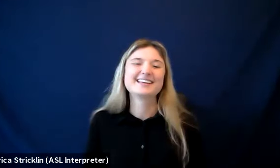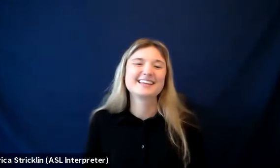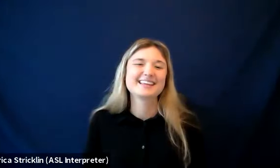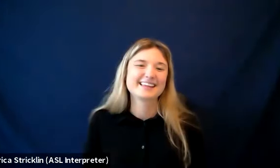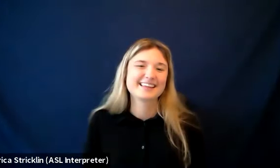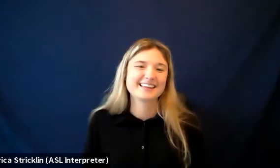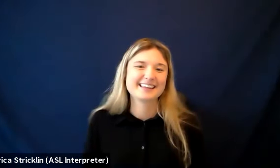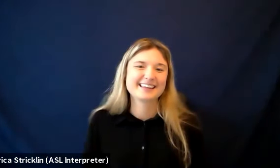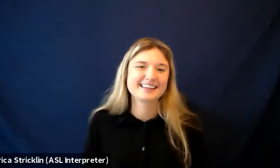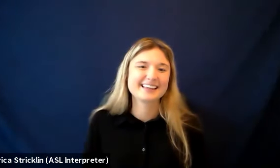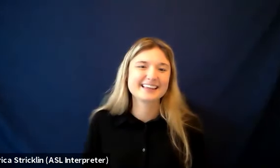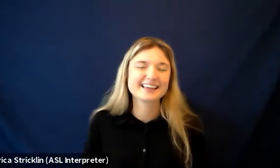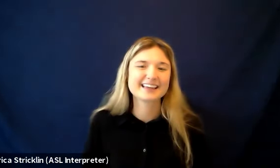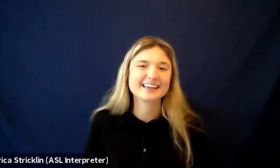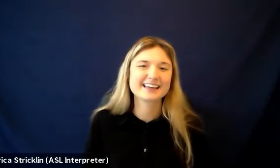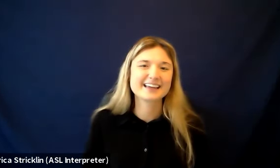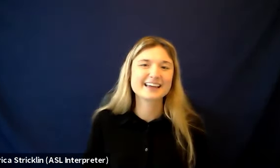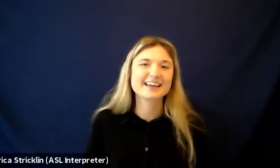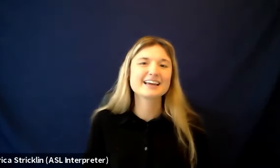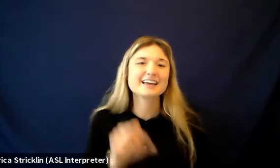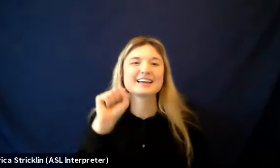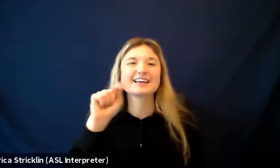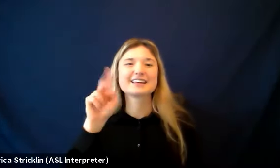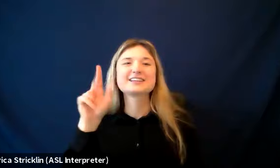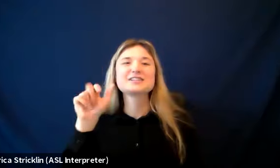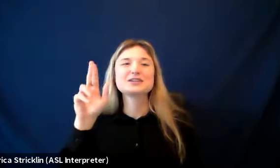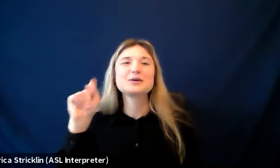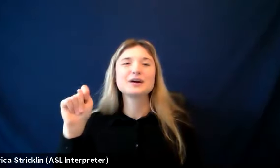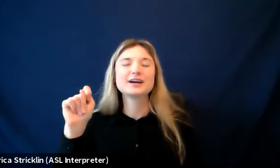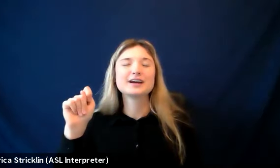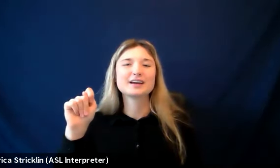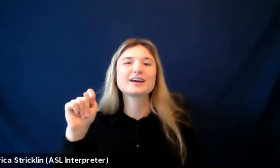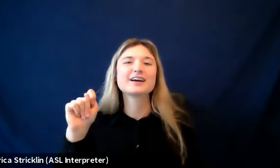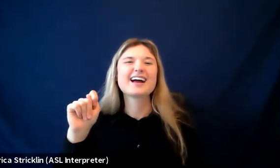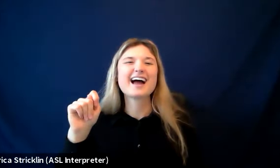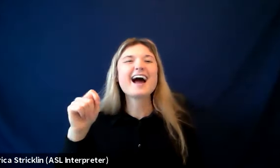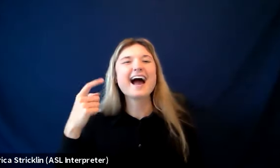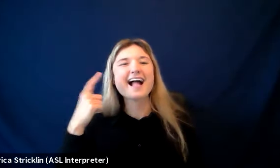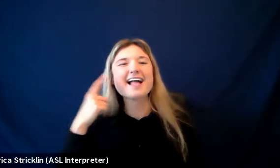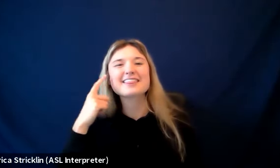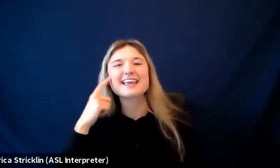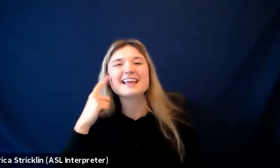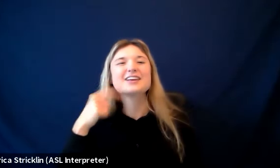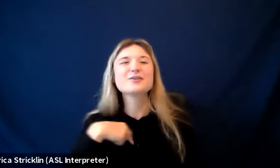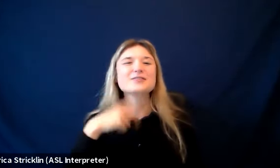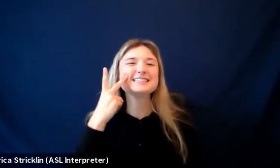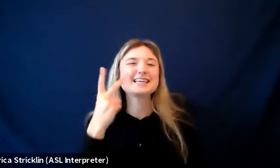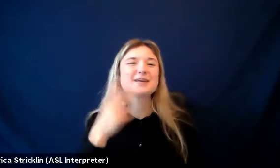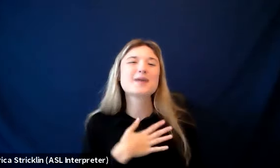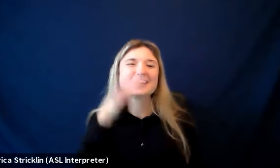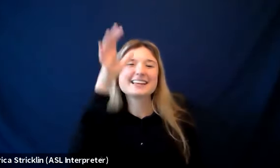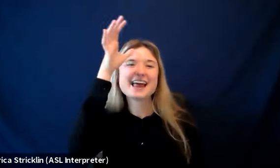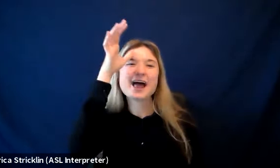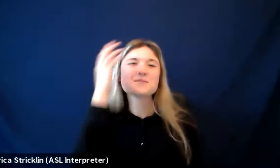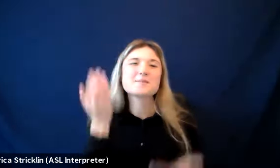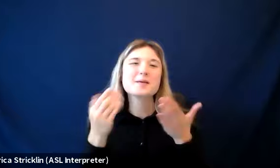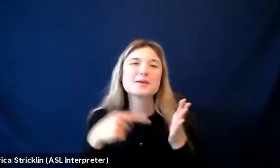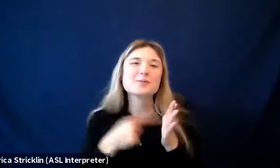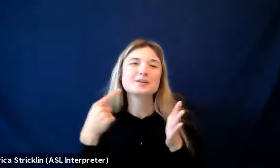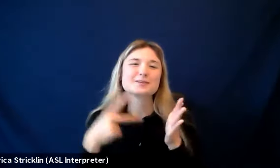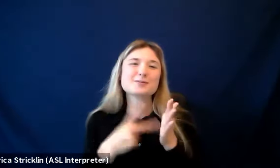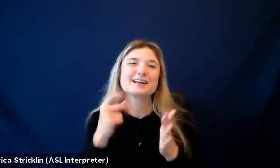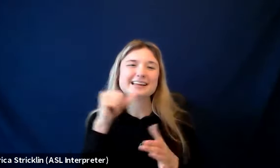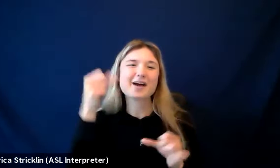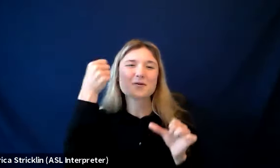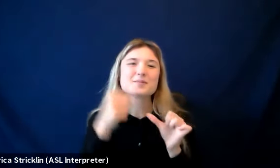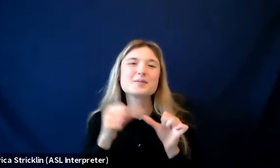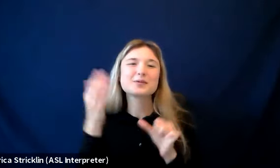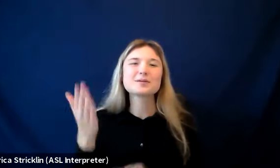I won't respond or, like, chances are, chances are you, you've seen him maybe once or twice and you don't remember looks like.